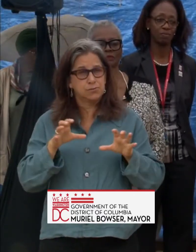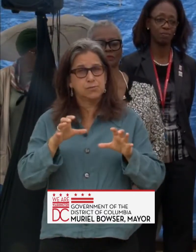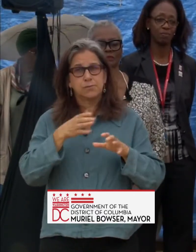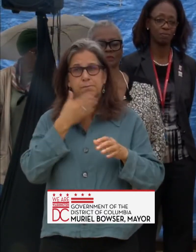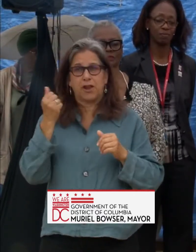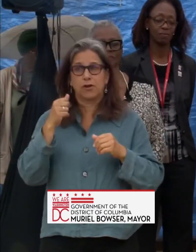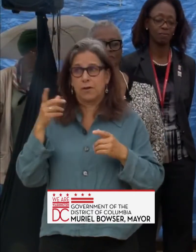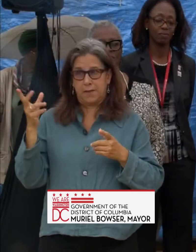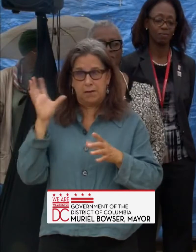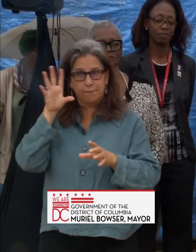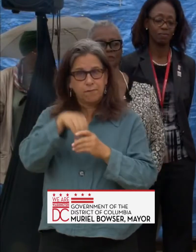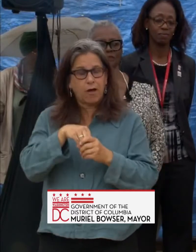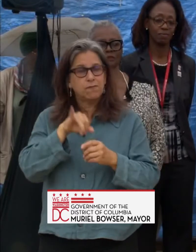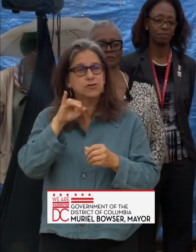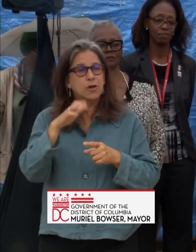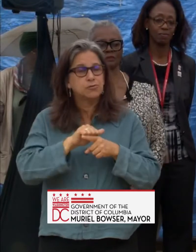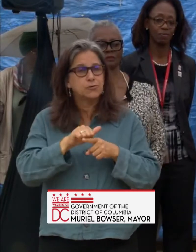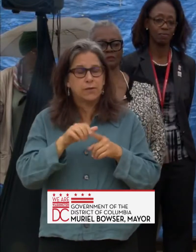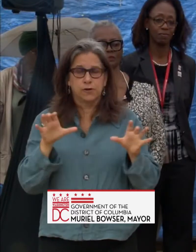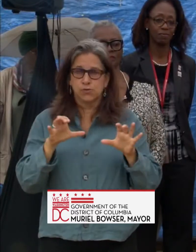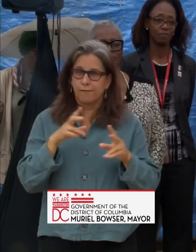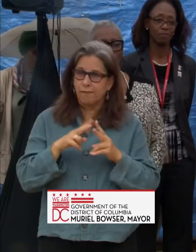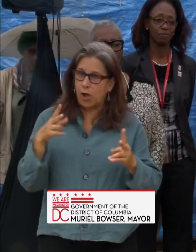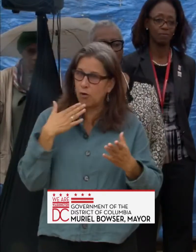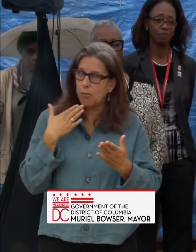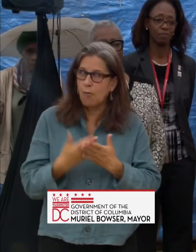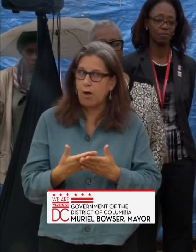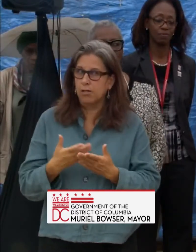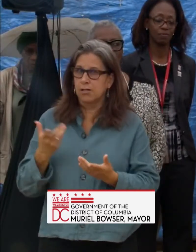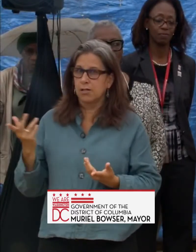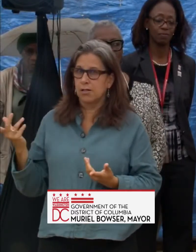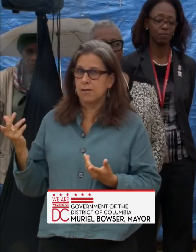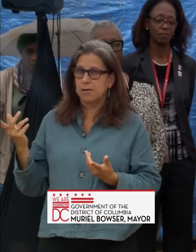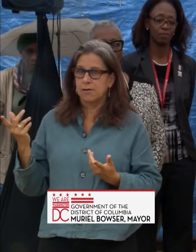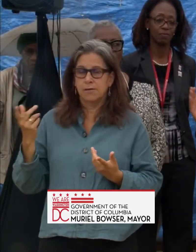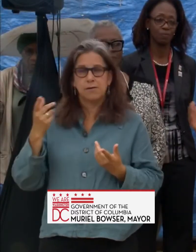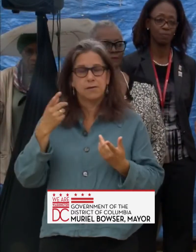FAMILY GET SITUATED IN AN EMERGENCY SITUATION AND THEN BE